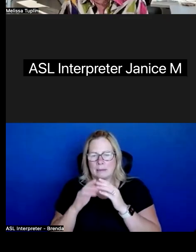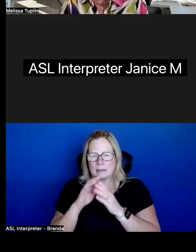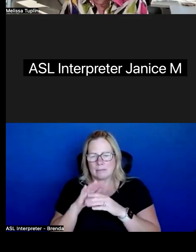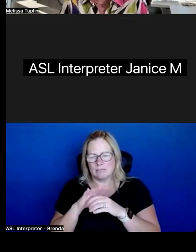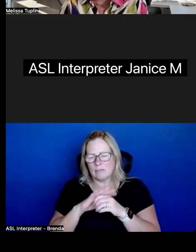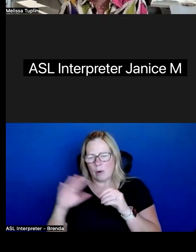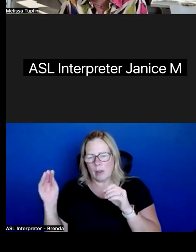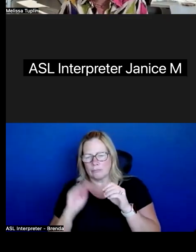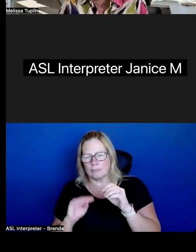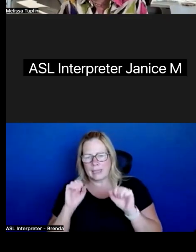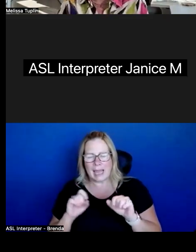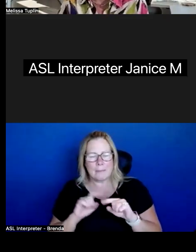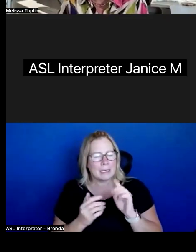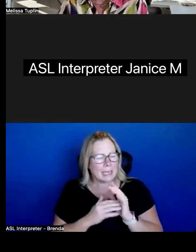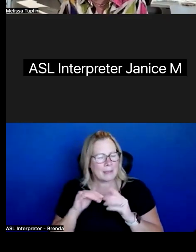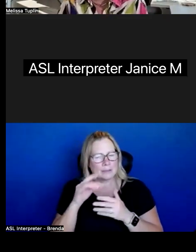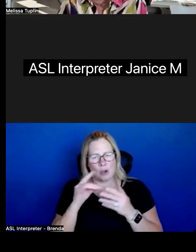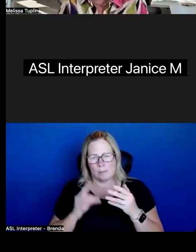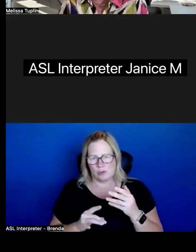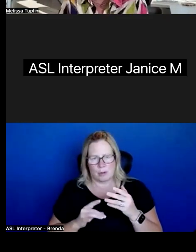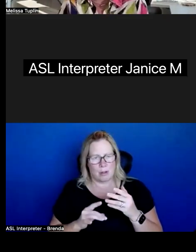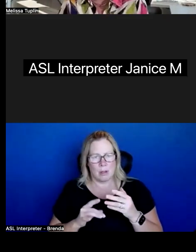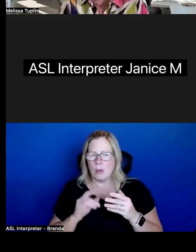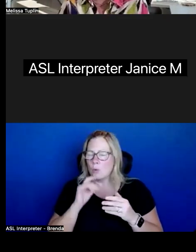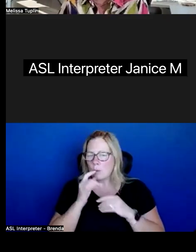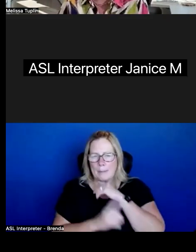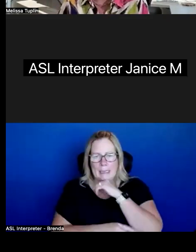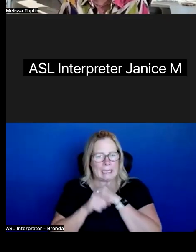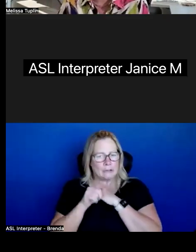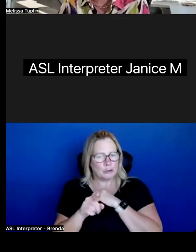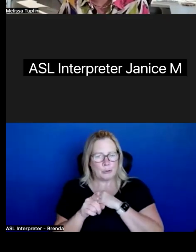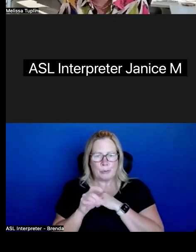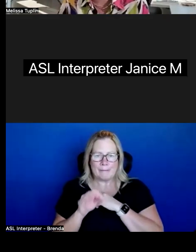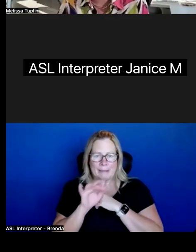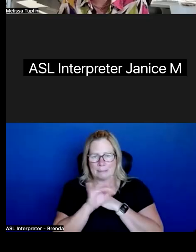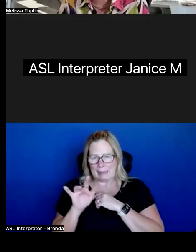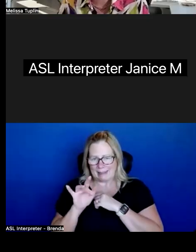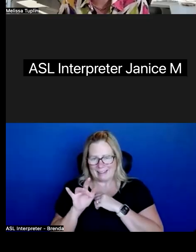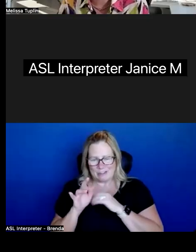is entirely optional. You will not be penalized if you don't write anything into the Open Space